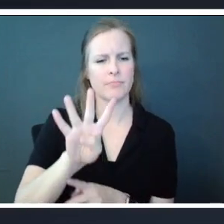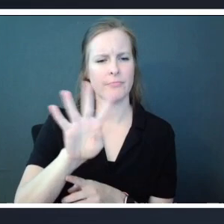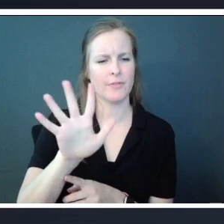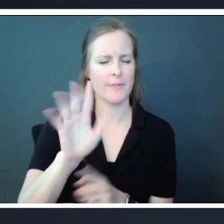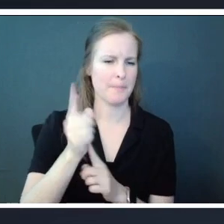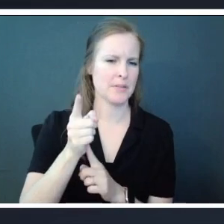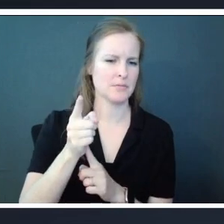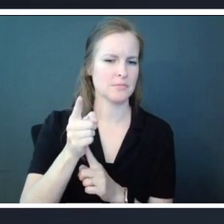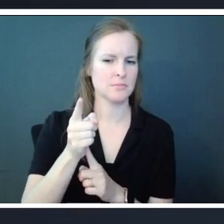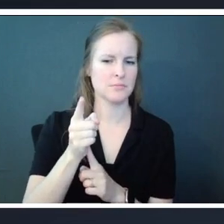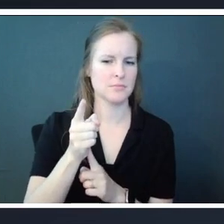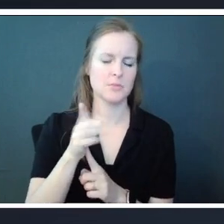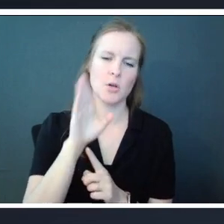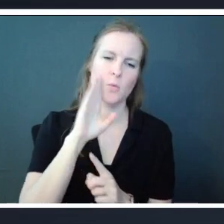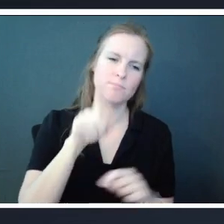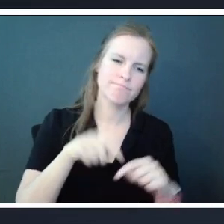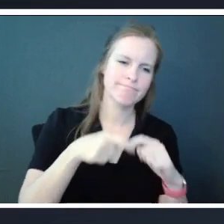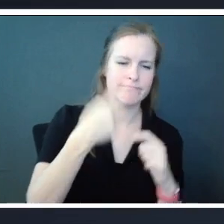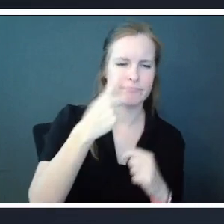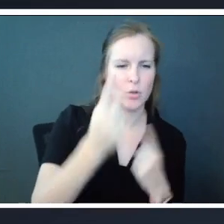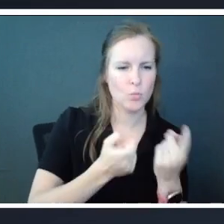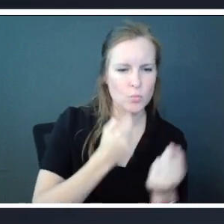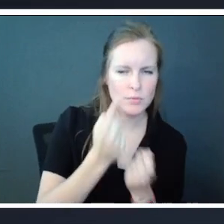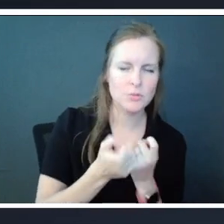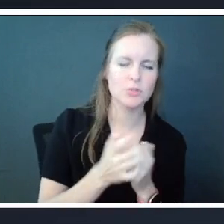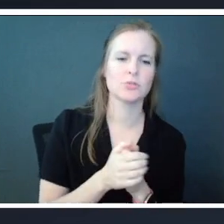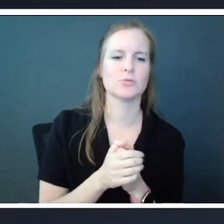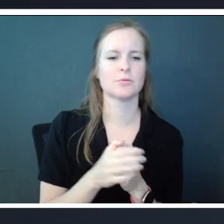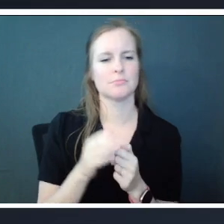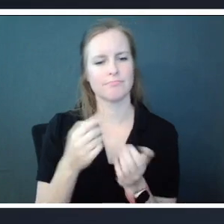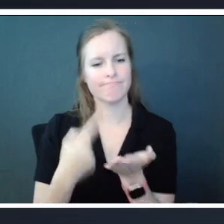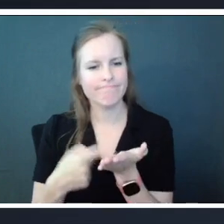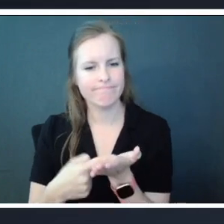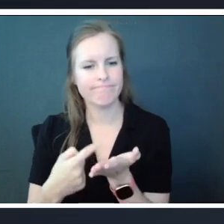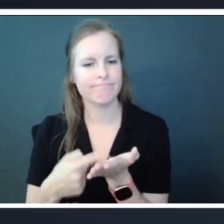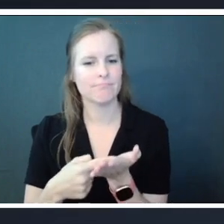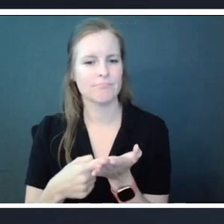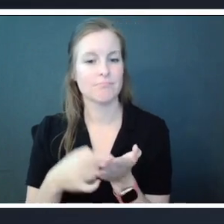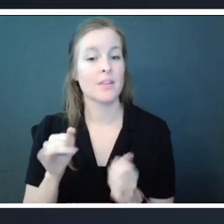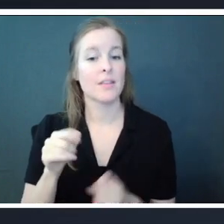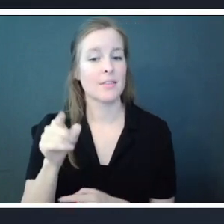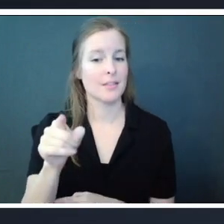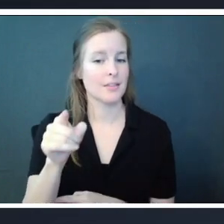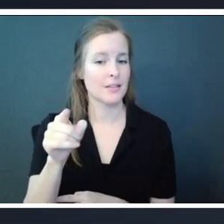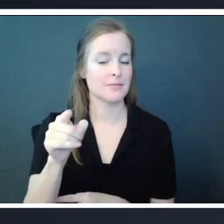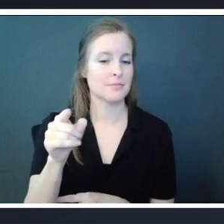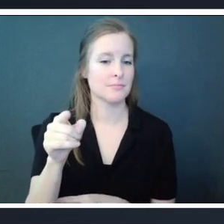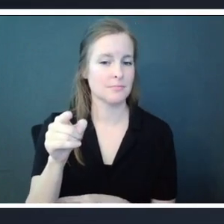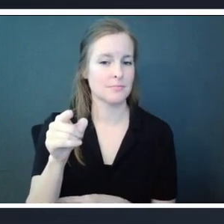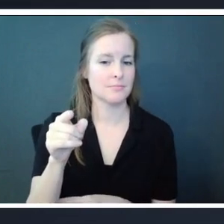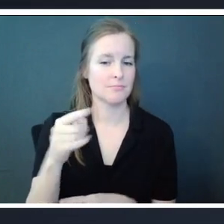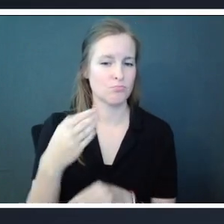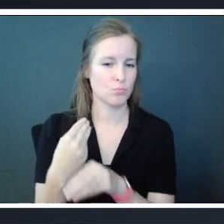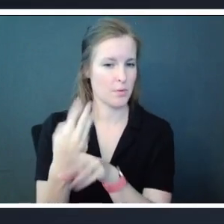questions and stuff we'll talk about. Now they are accessible. So, just like our programs here today,